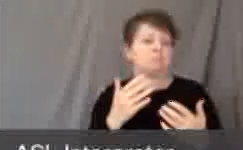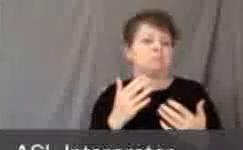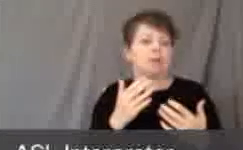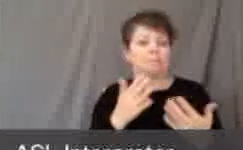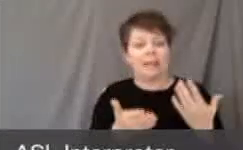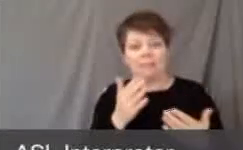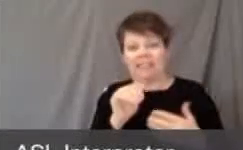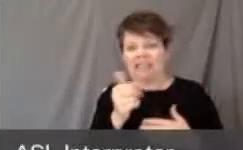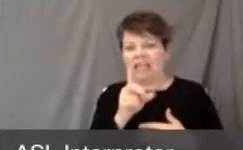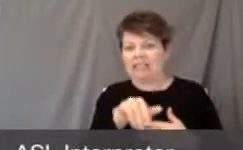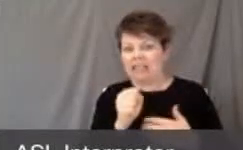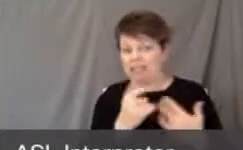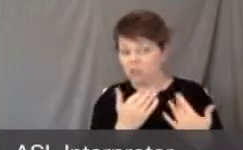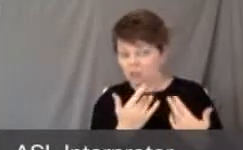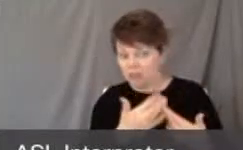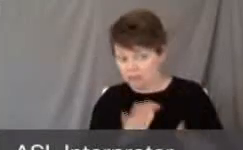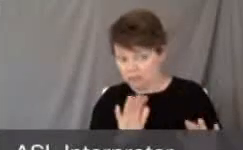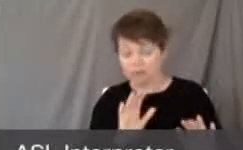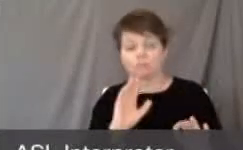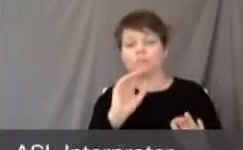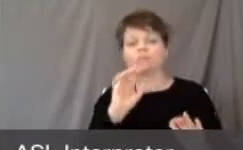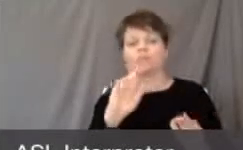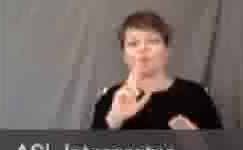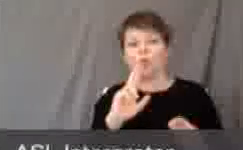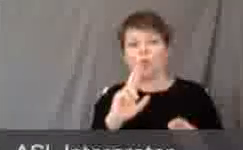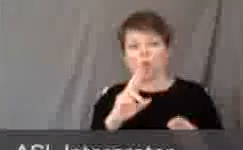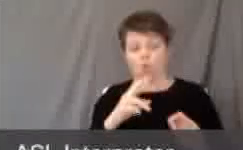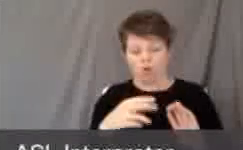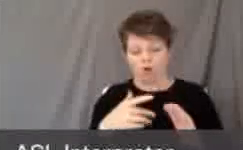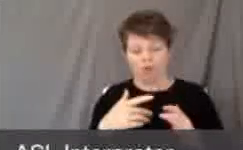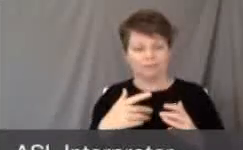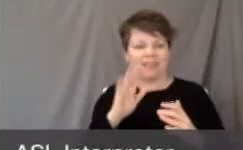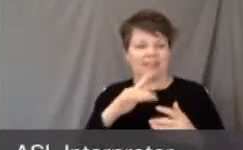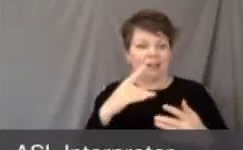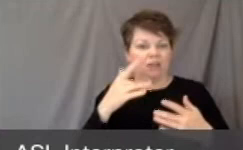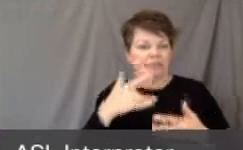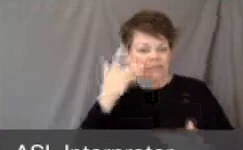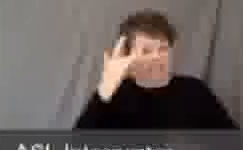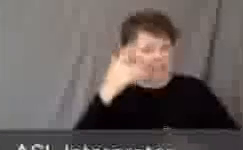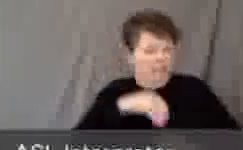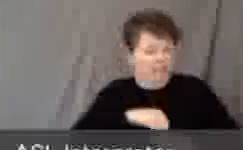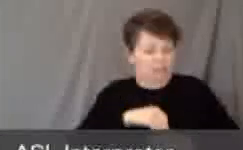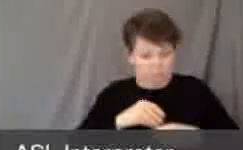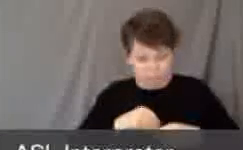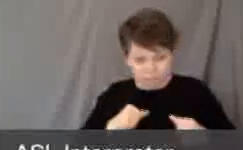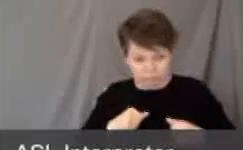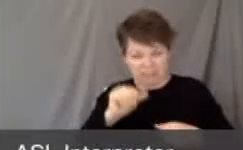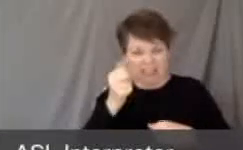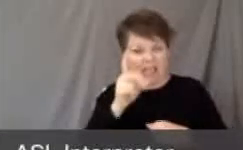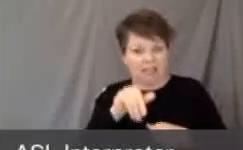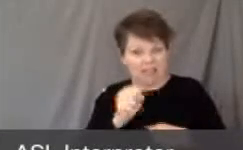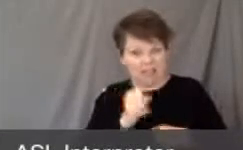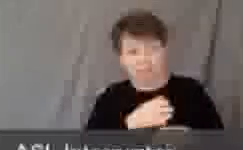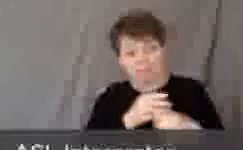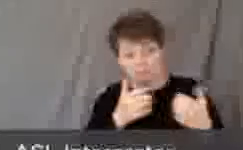or when there's symptoms are have improved after 10 days of the minimum, would be 10 days. And then then you can go ahead